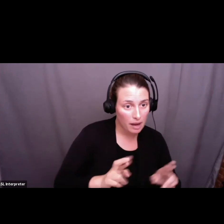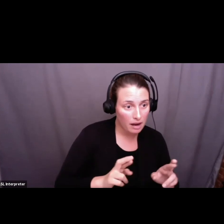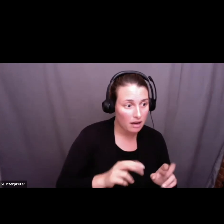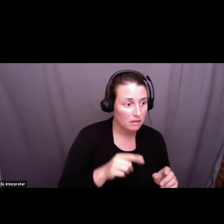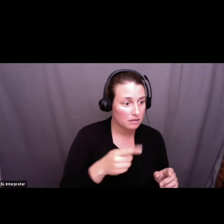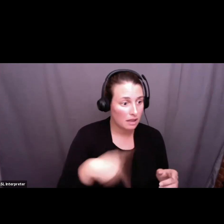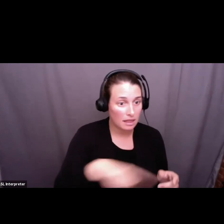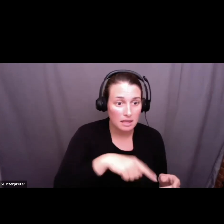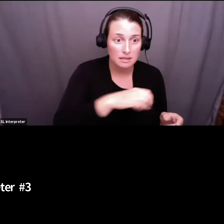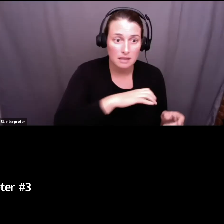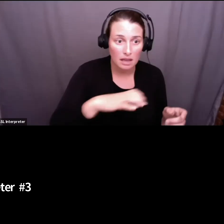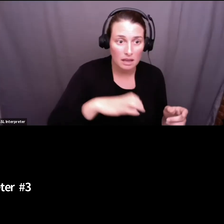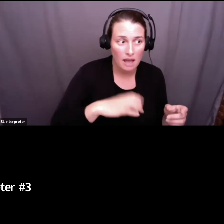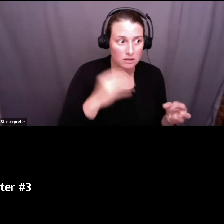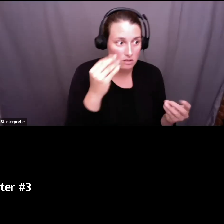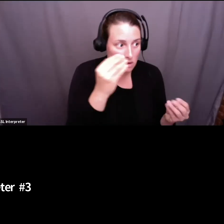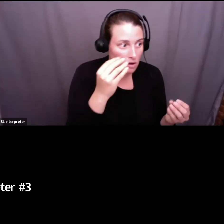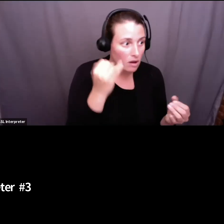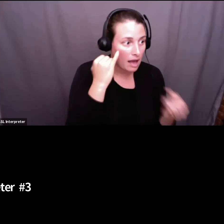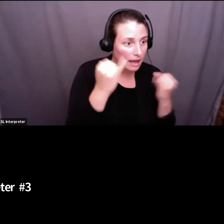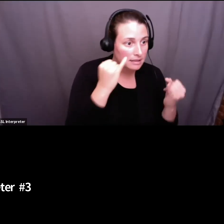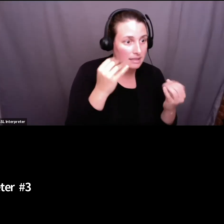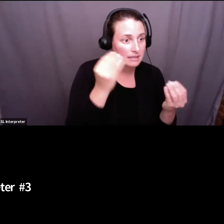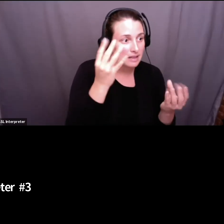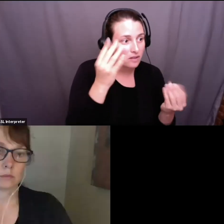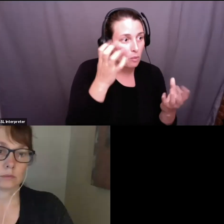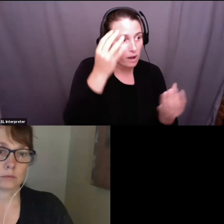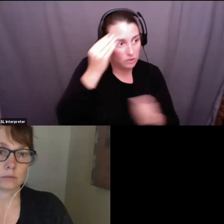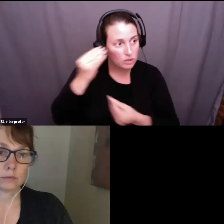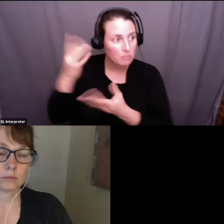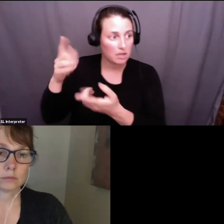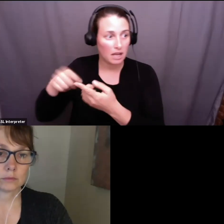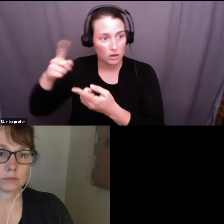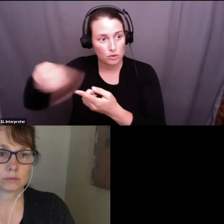it would like communicated to the larger table. It’s actually a little hard to get speaking